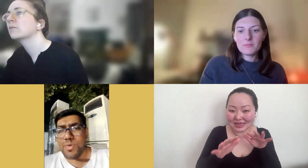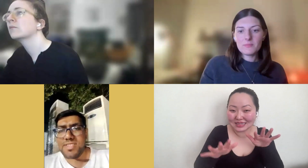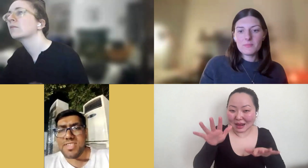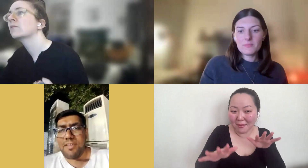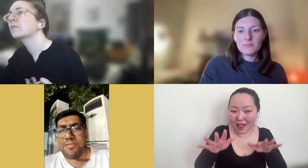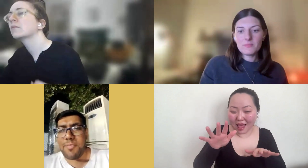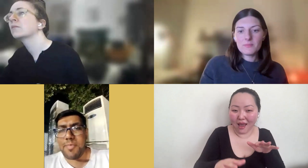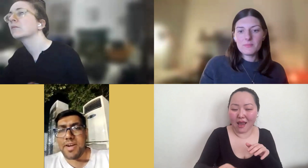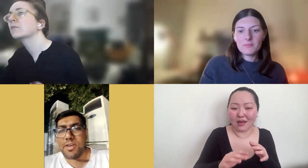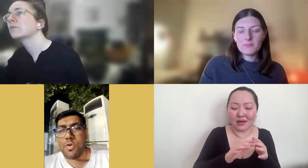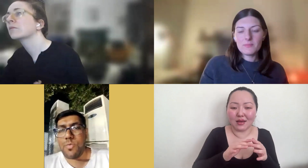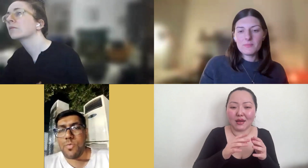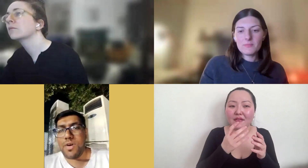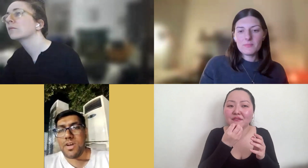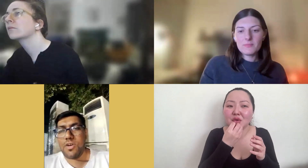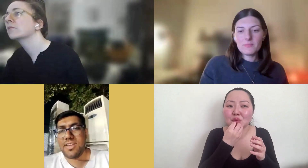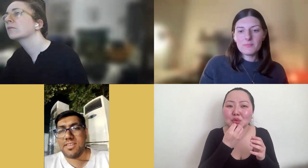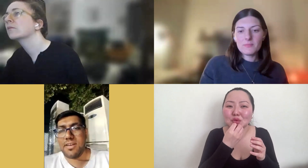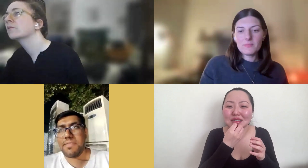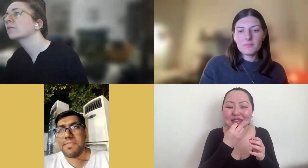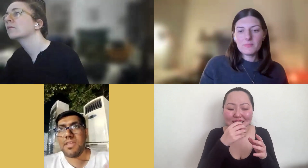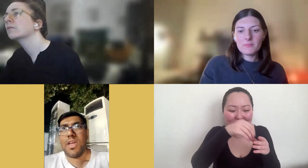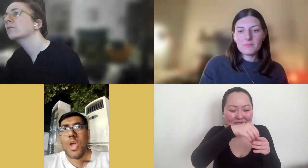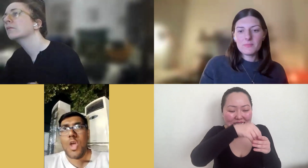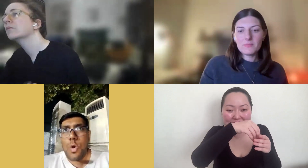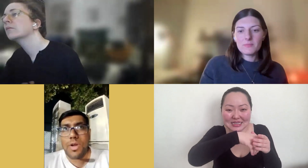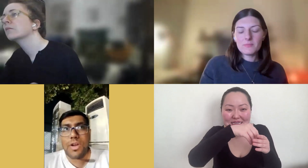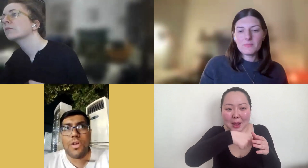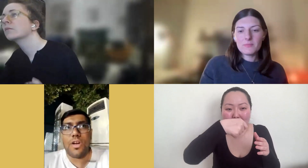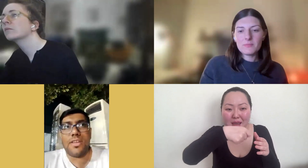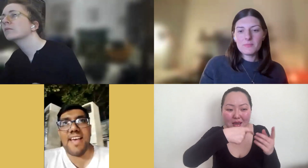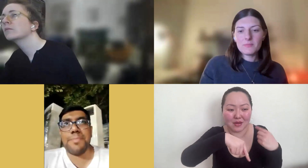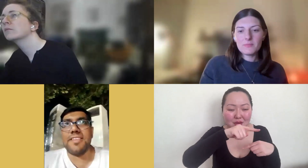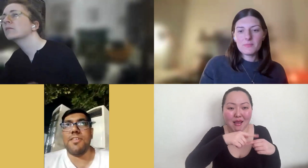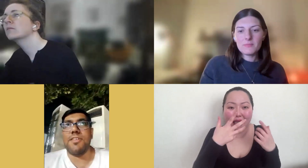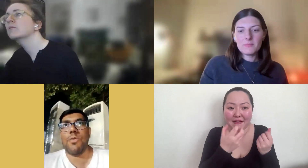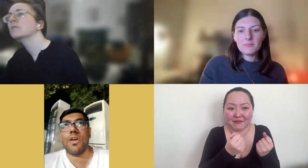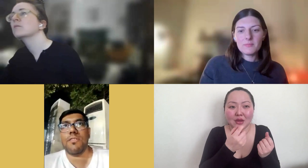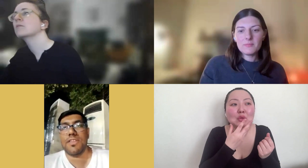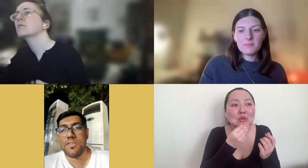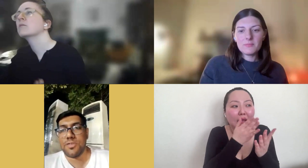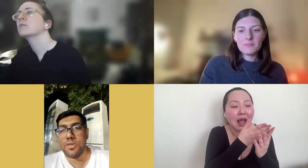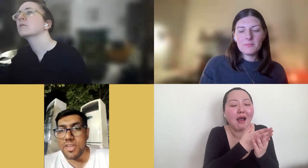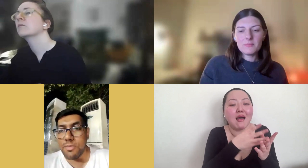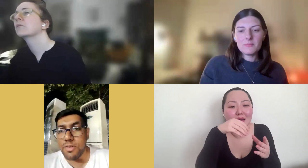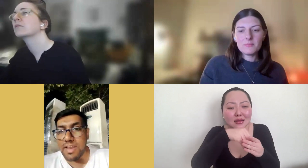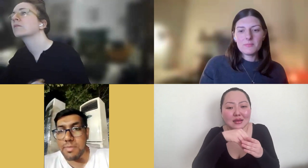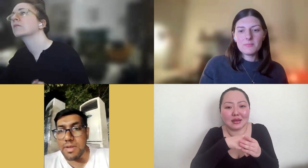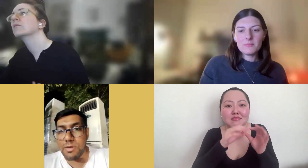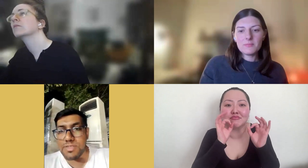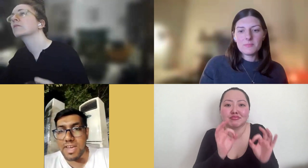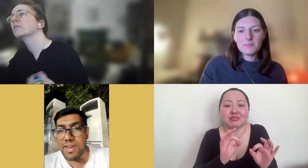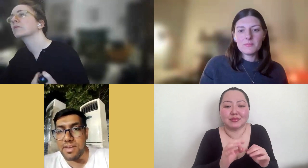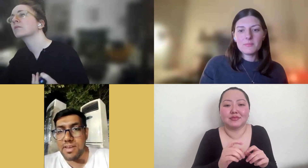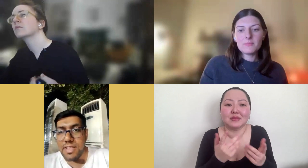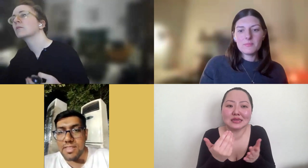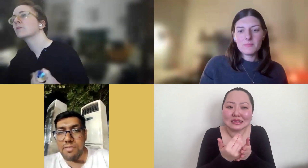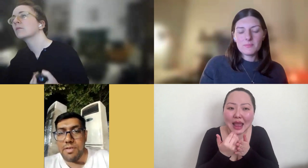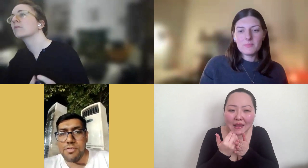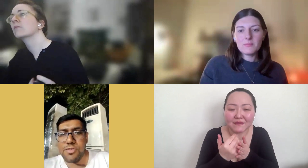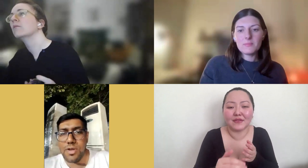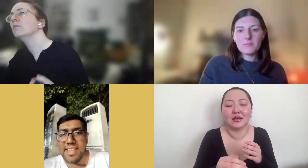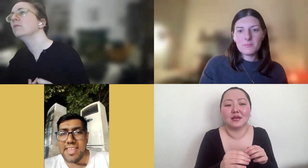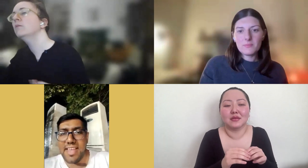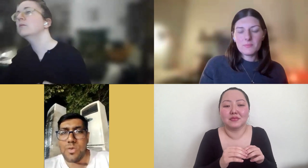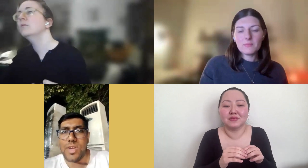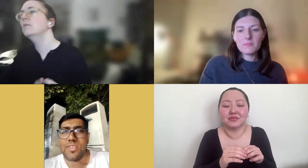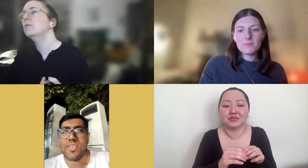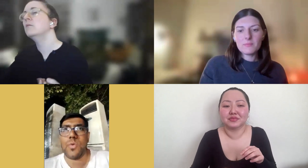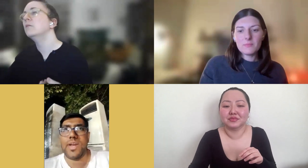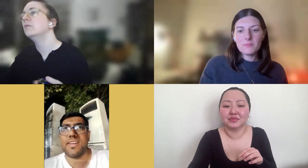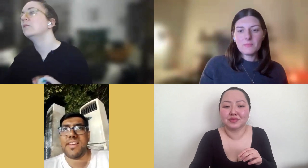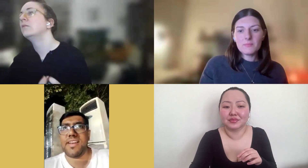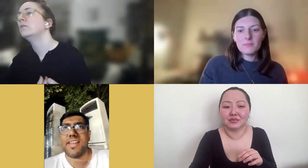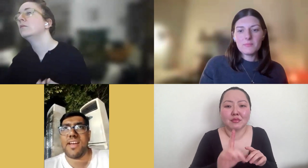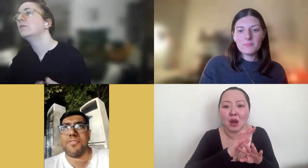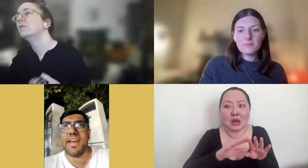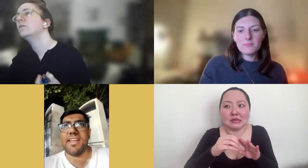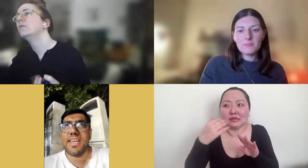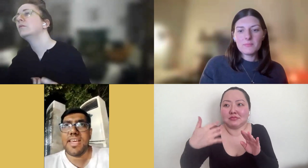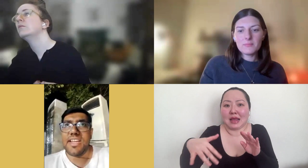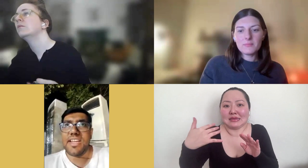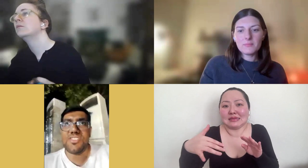which was safe but were not as expensive as the other resources available. So it is about finding